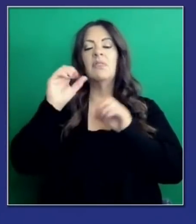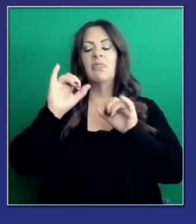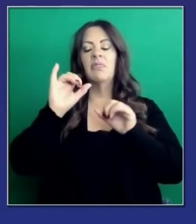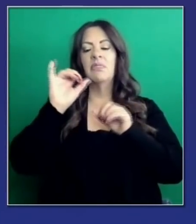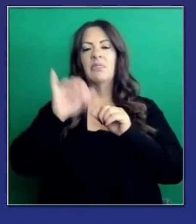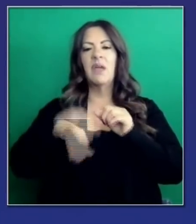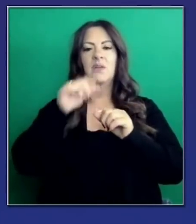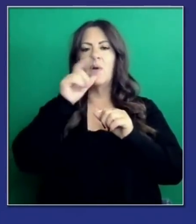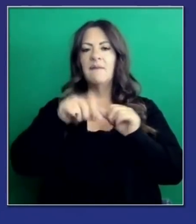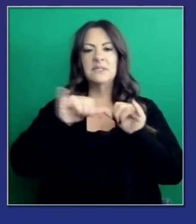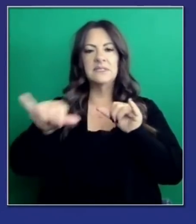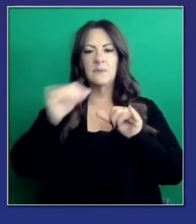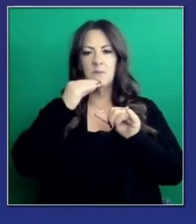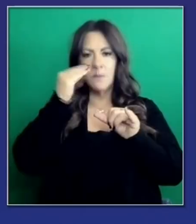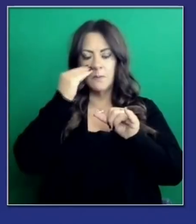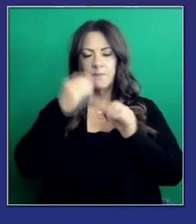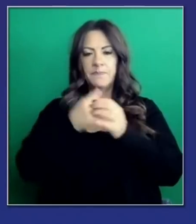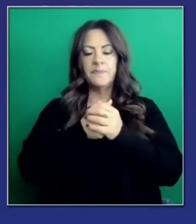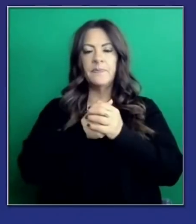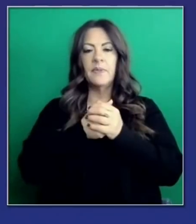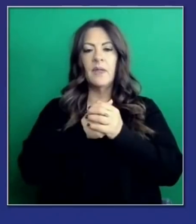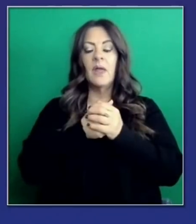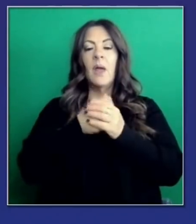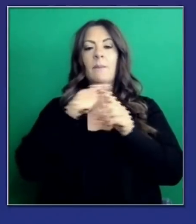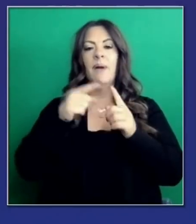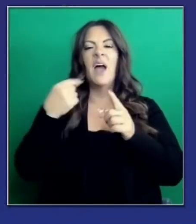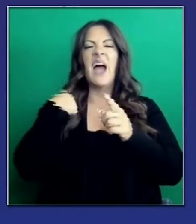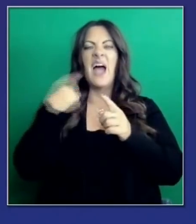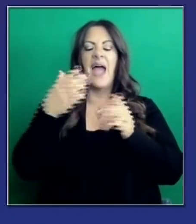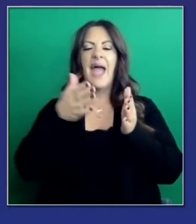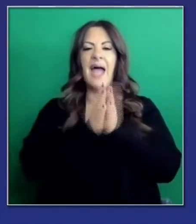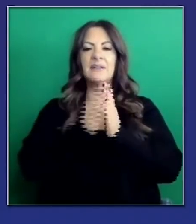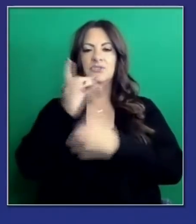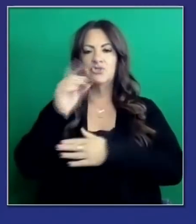MEETS OR EXCEEDS 15%.